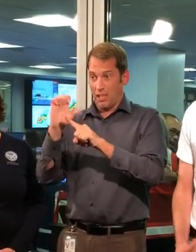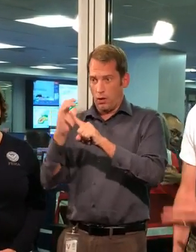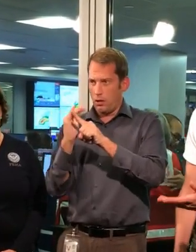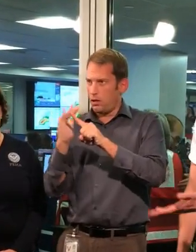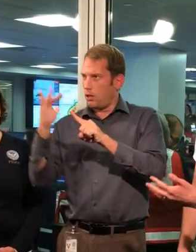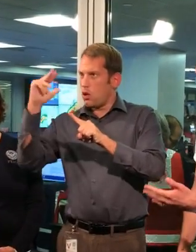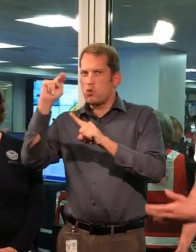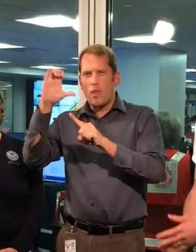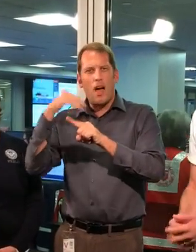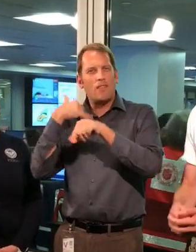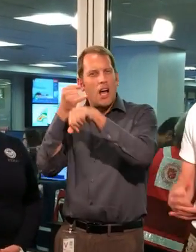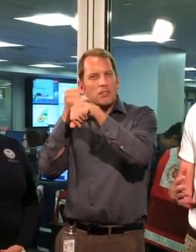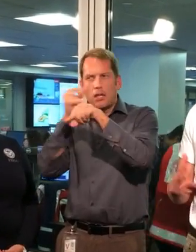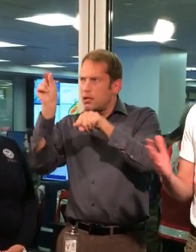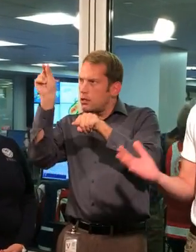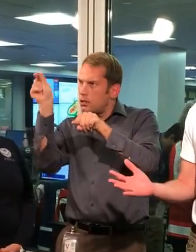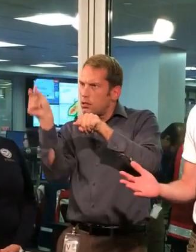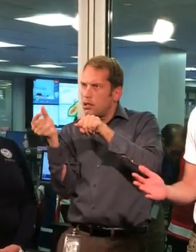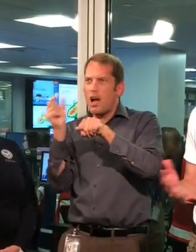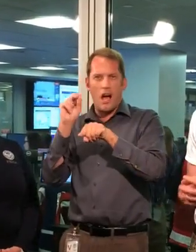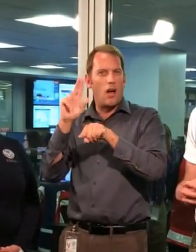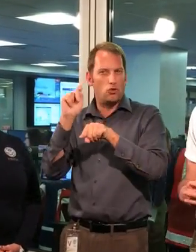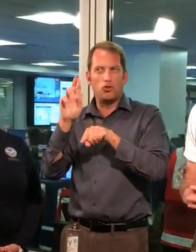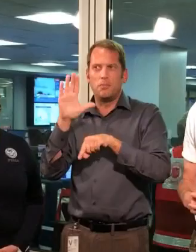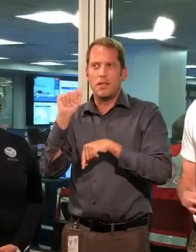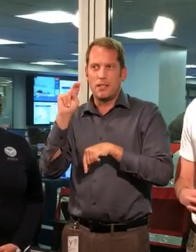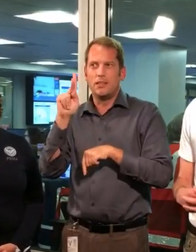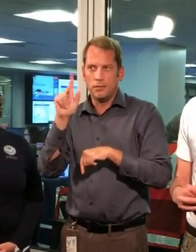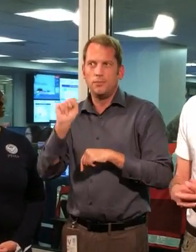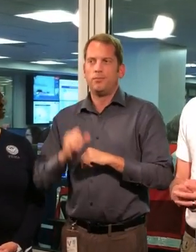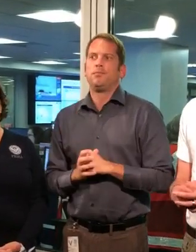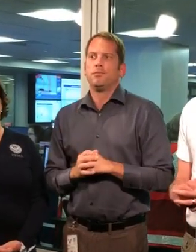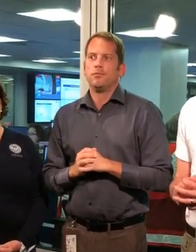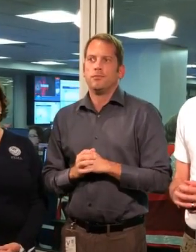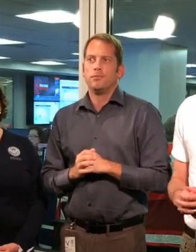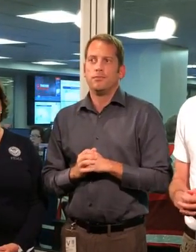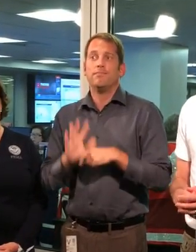In addition to that, Beth, we are now transitioning to a heavy rainfall threat across the Carolinas,